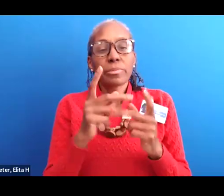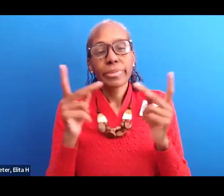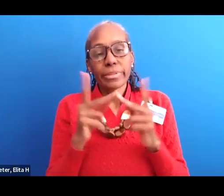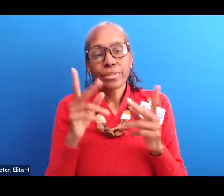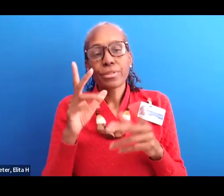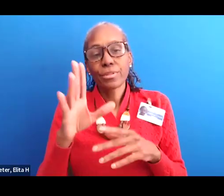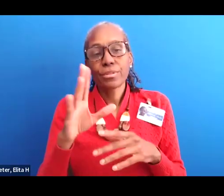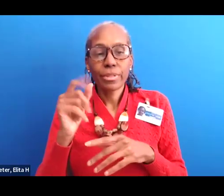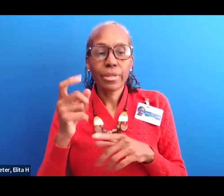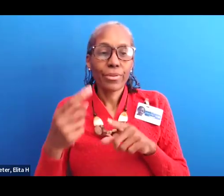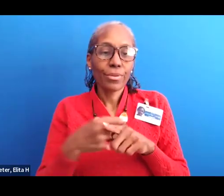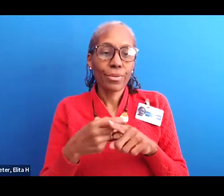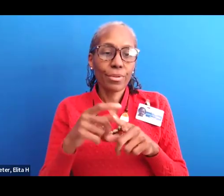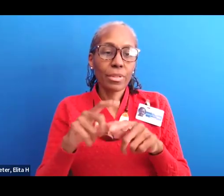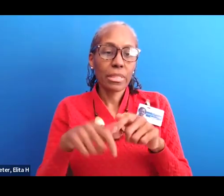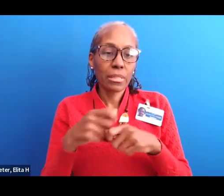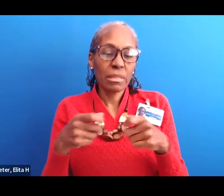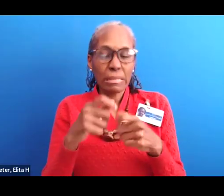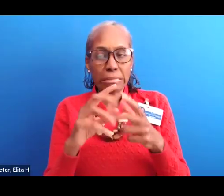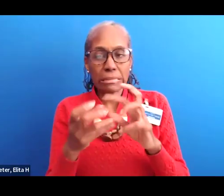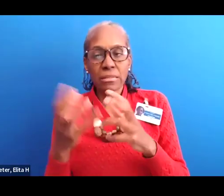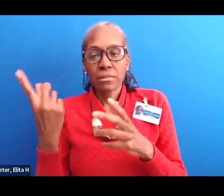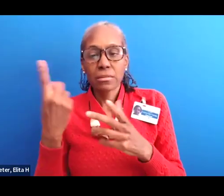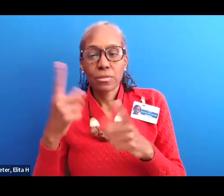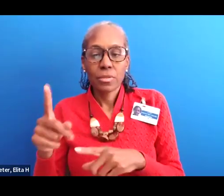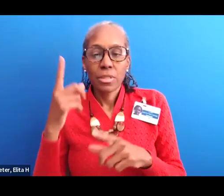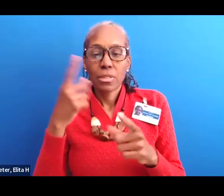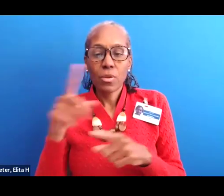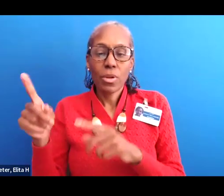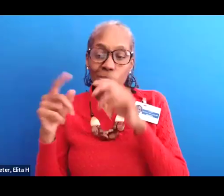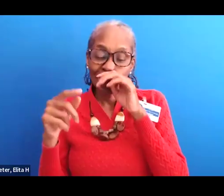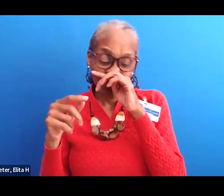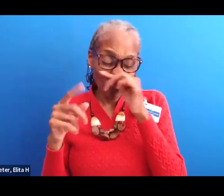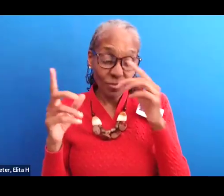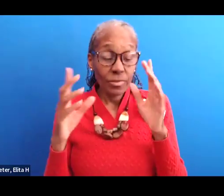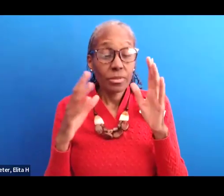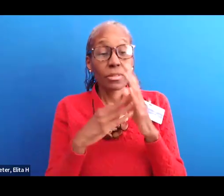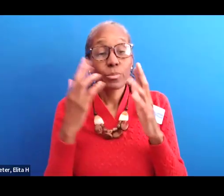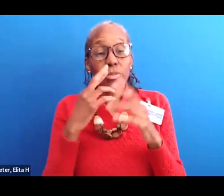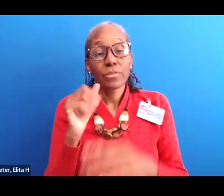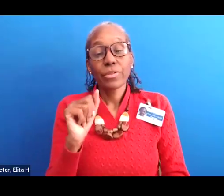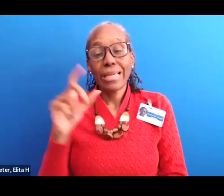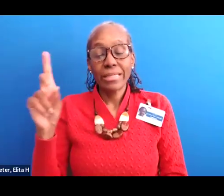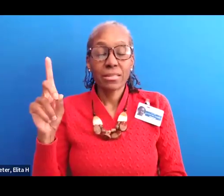catheters kinked for a little while when that's going on. The number one reason for AD is block catheter.